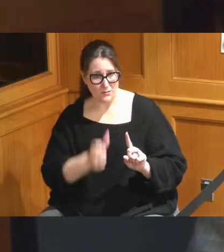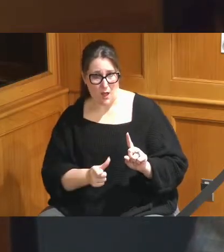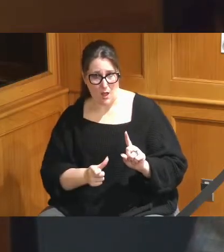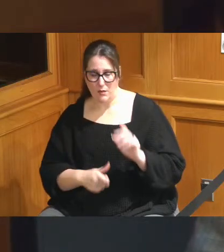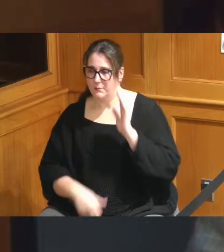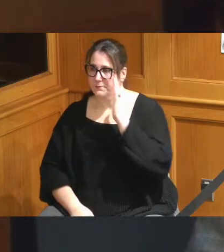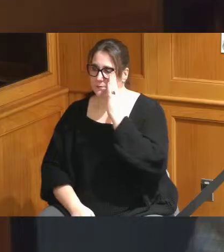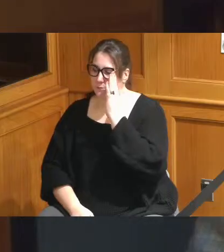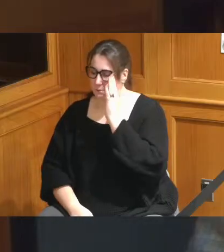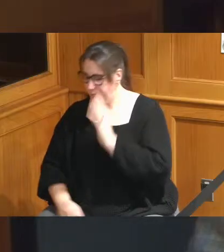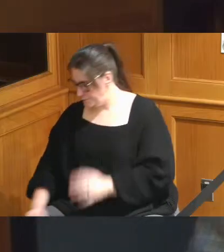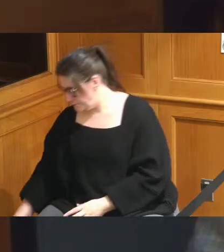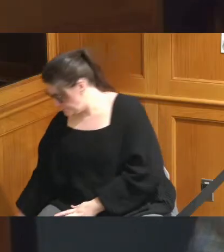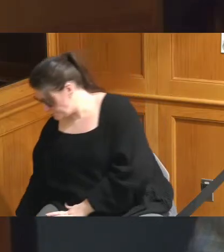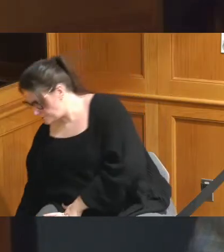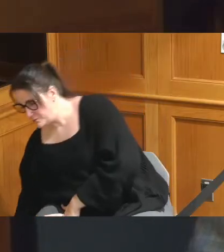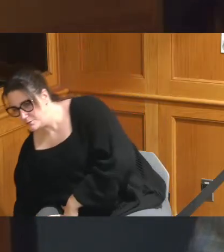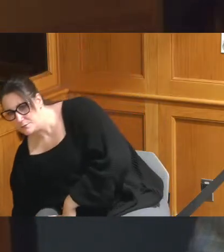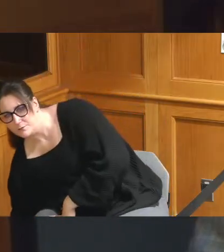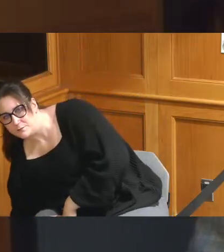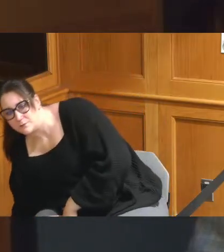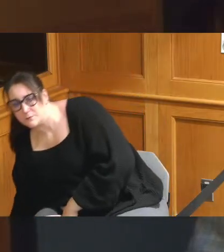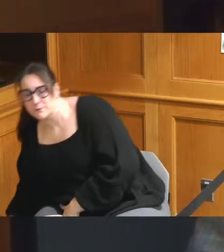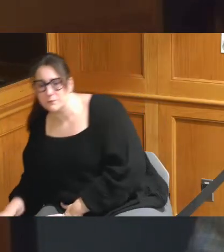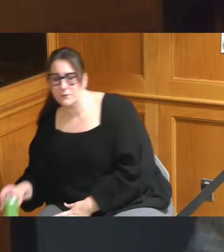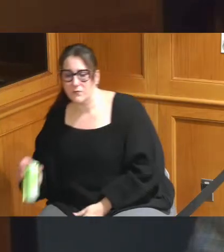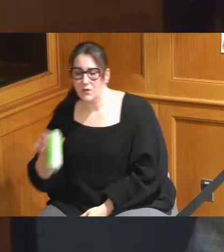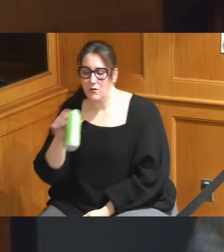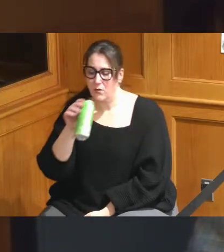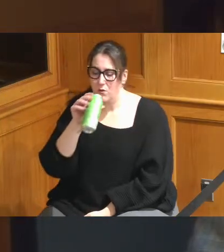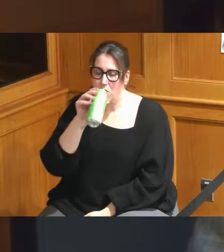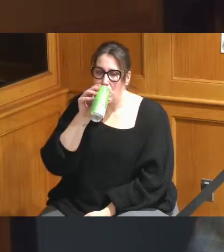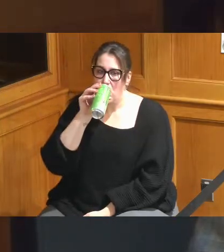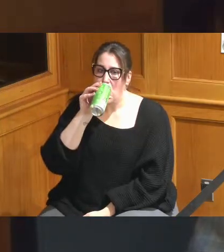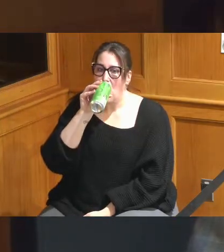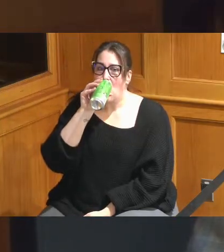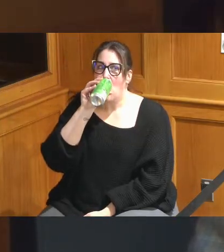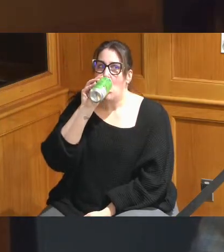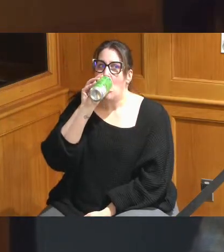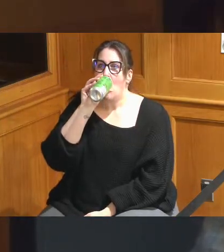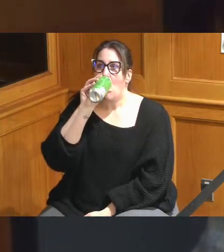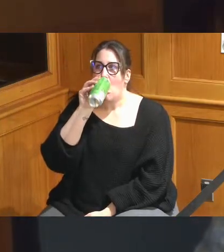demanding that we put a lot of money on more trees and greenery and all that because we don't that's